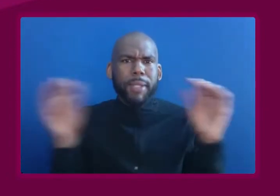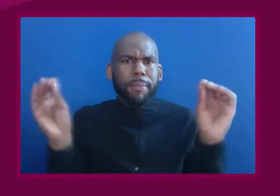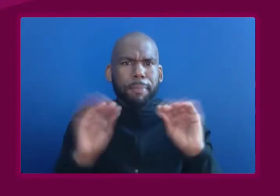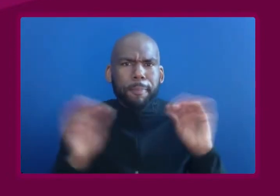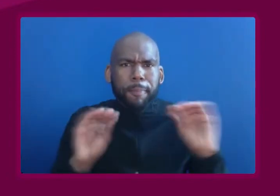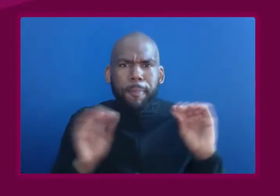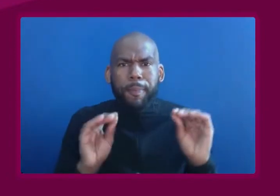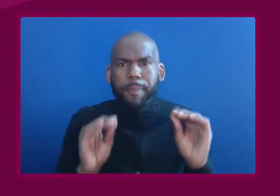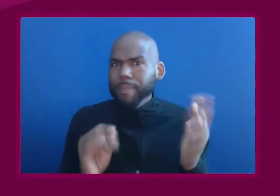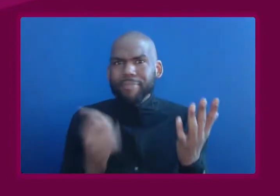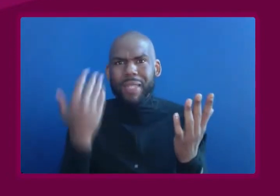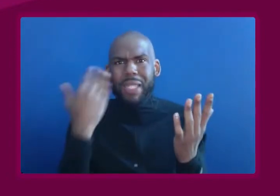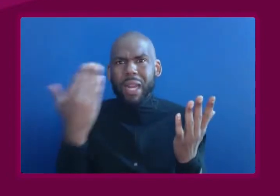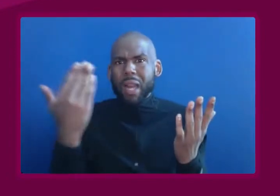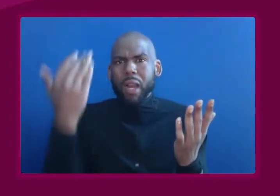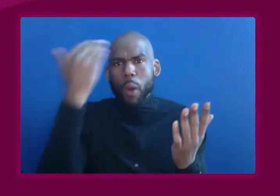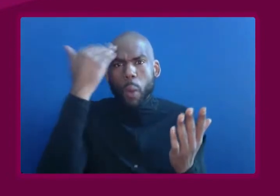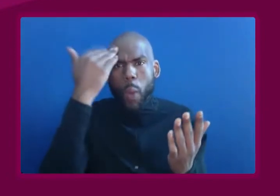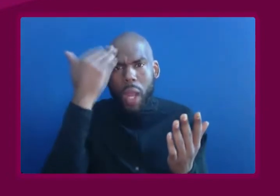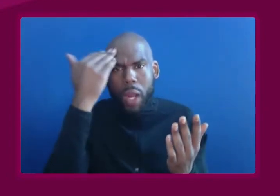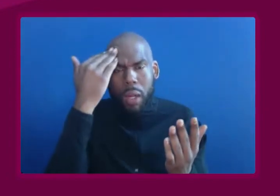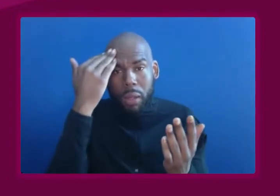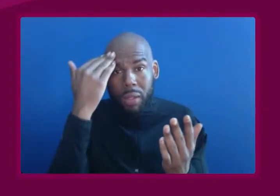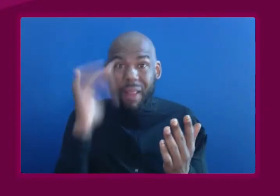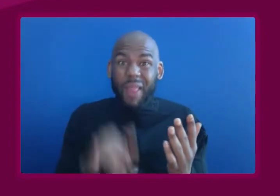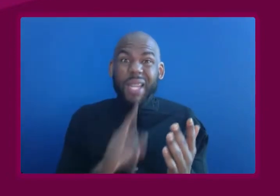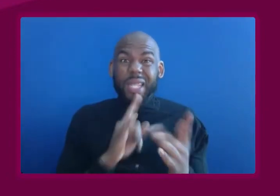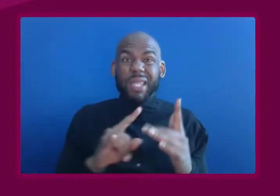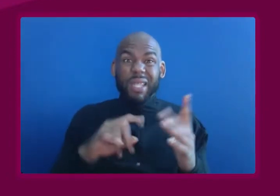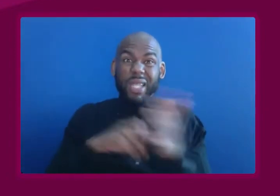simply not aware that it's even an issue.